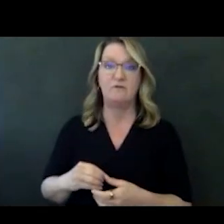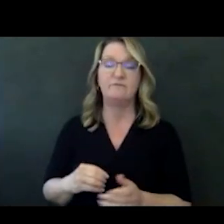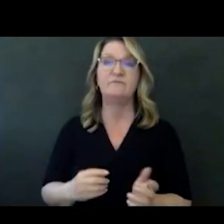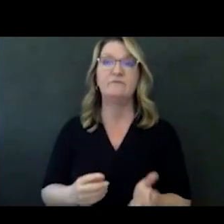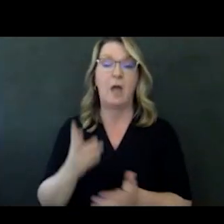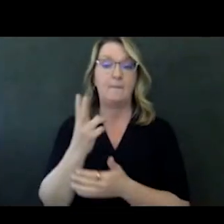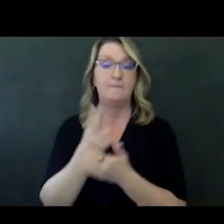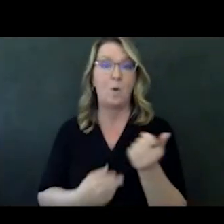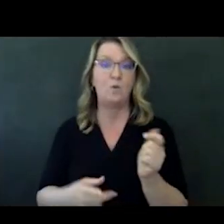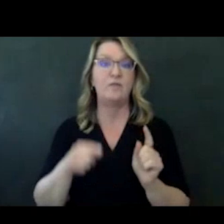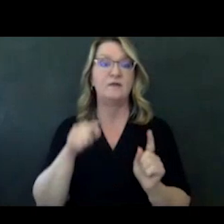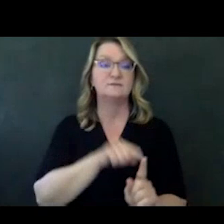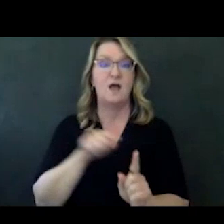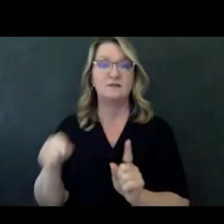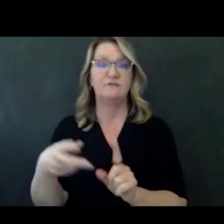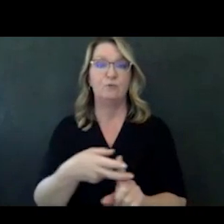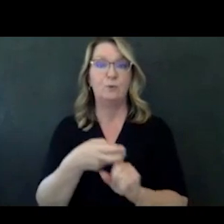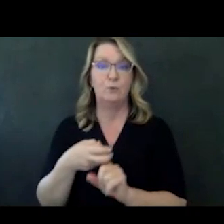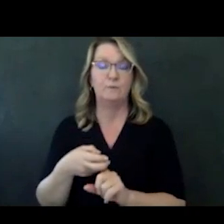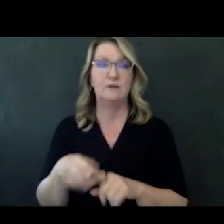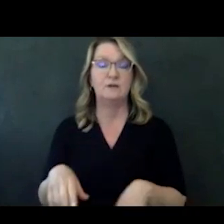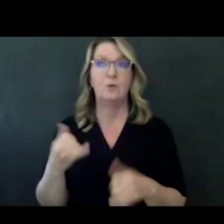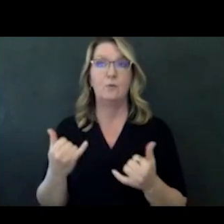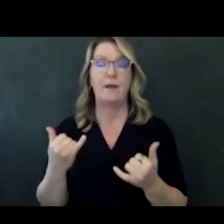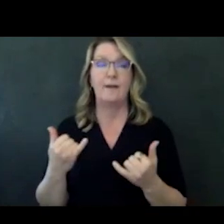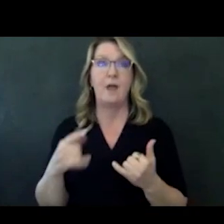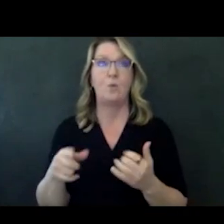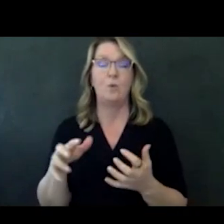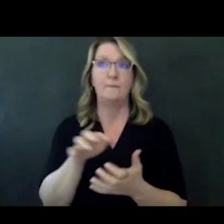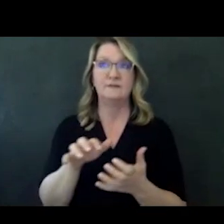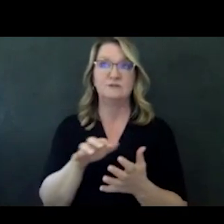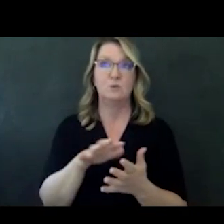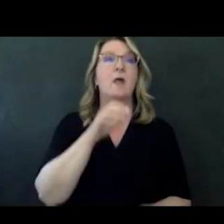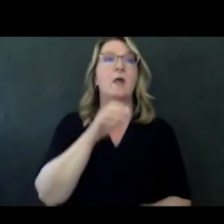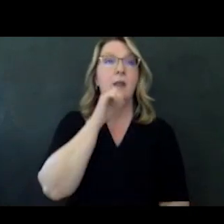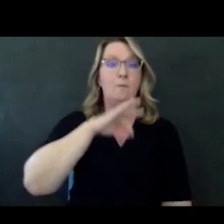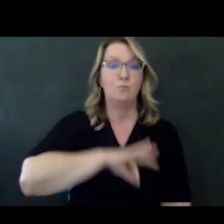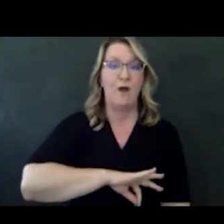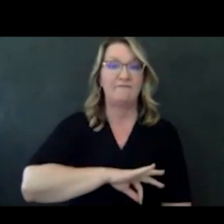Right now, we're working with a mix of area businesses and nonprofits. To name a few,